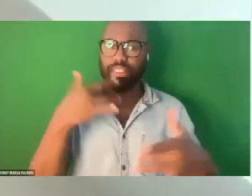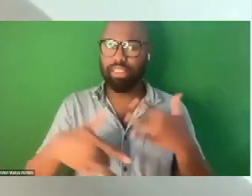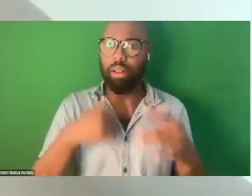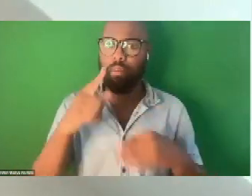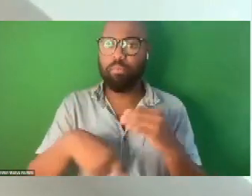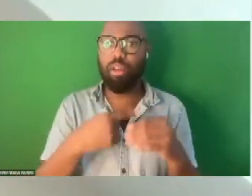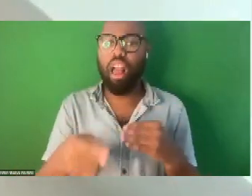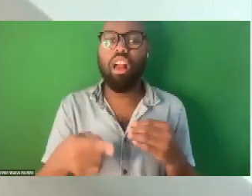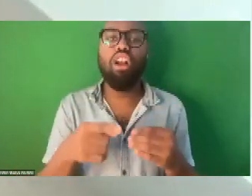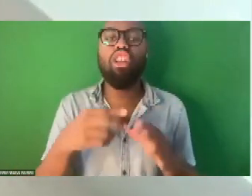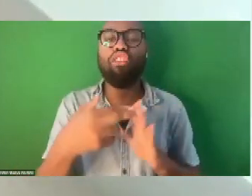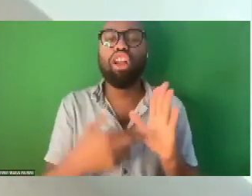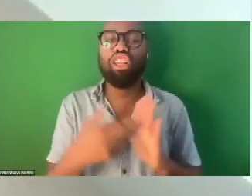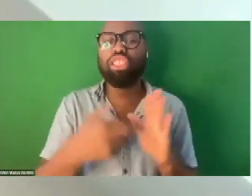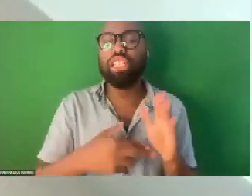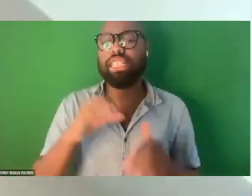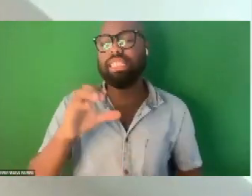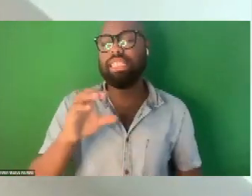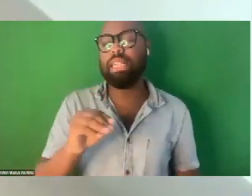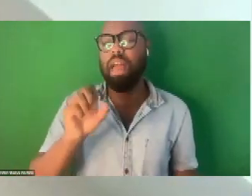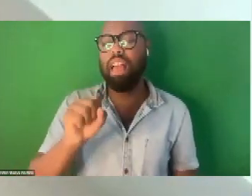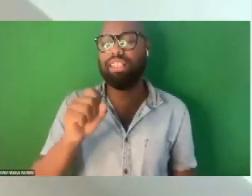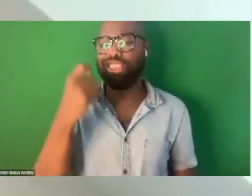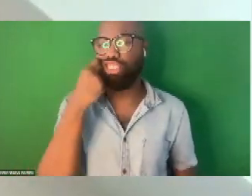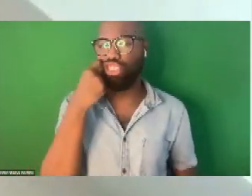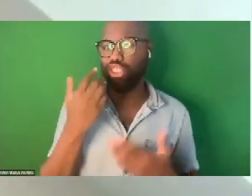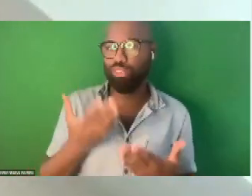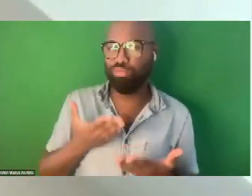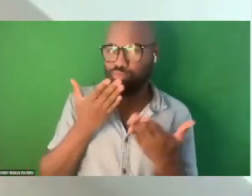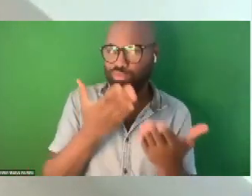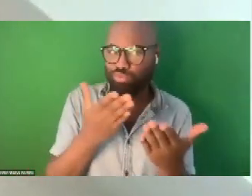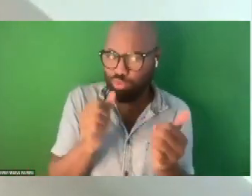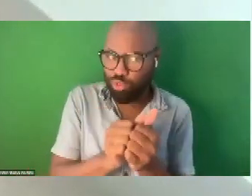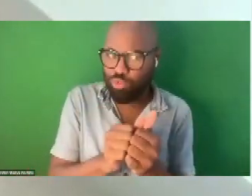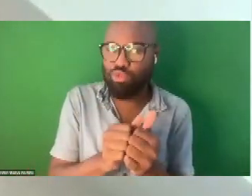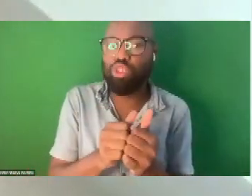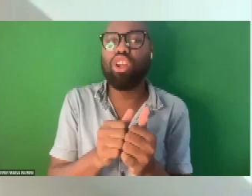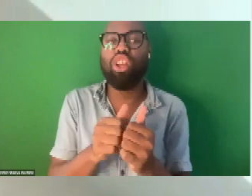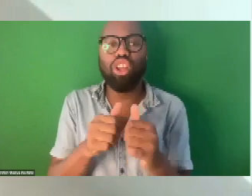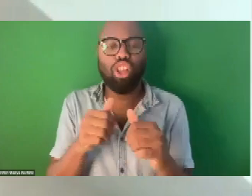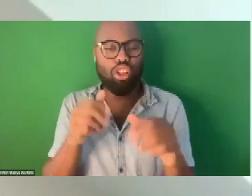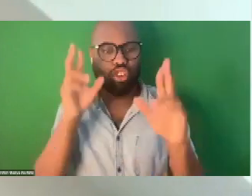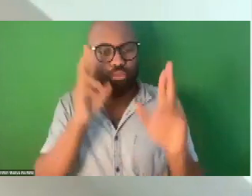CMS just proposed with respect to Medicaid access.